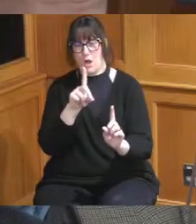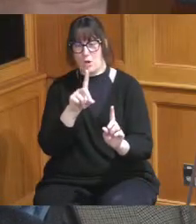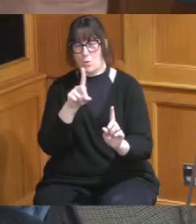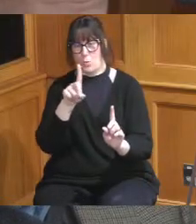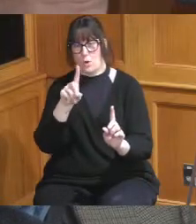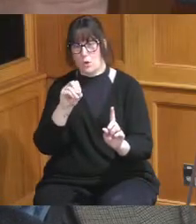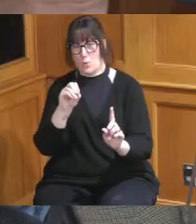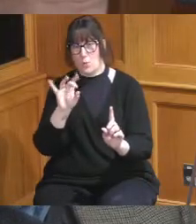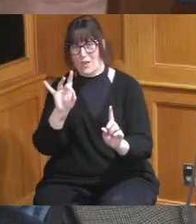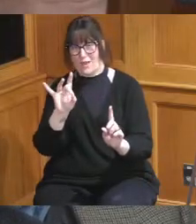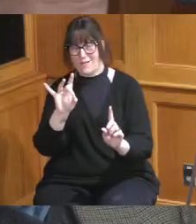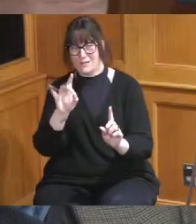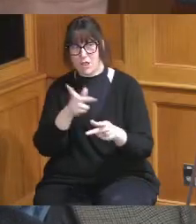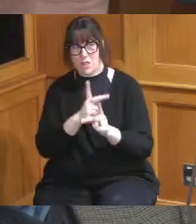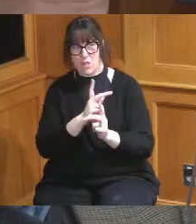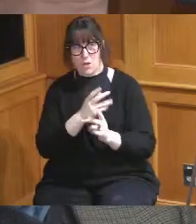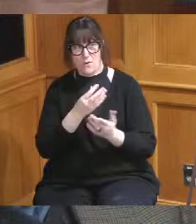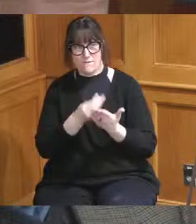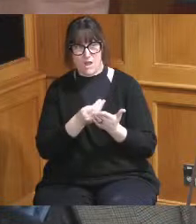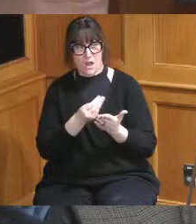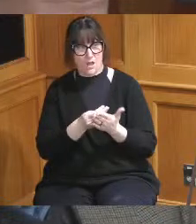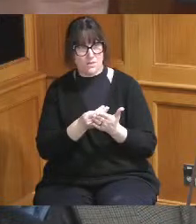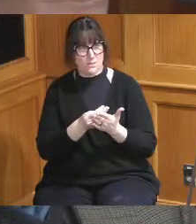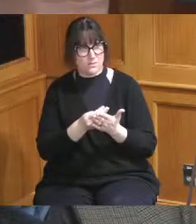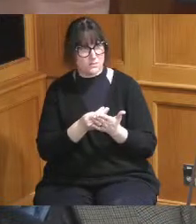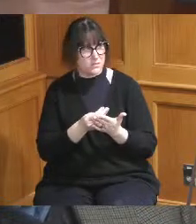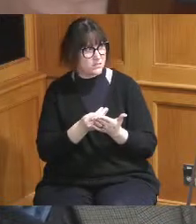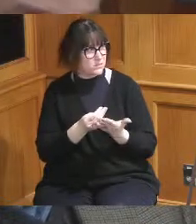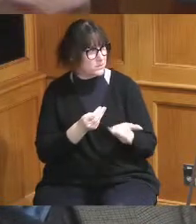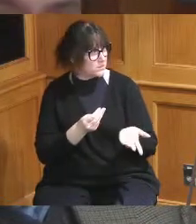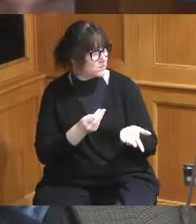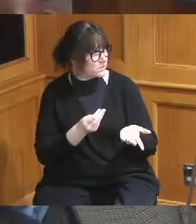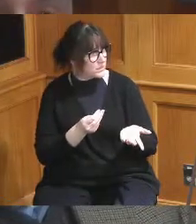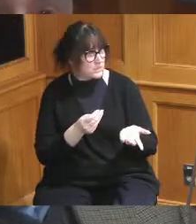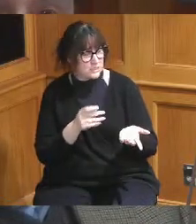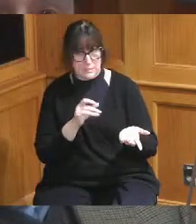I don't know I'd have to ask Mr Aluotto is there any loans and instead of just coming to us to get